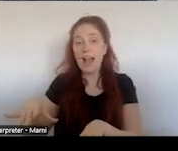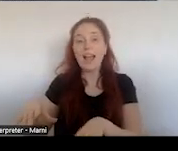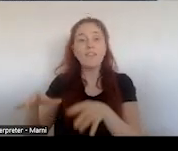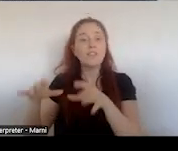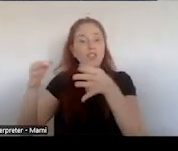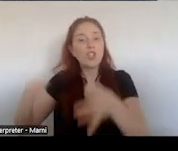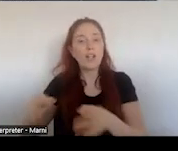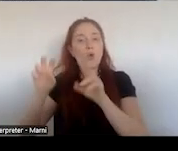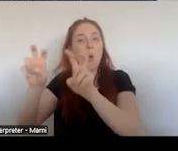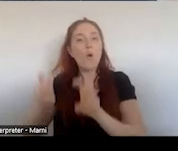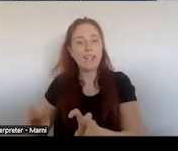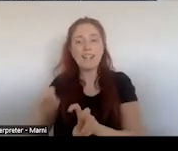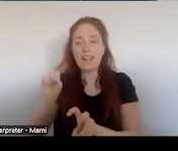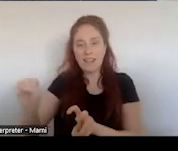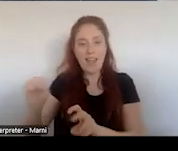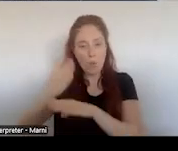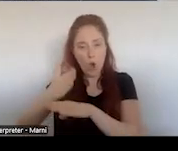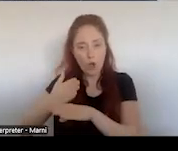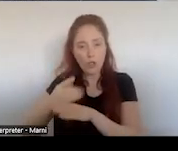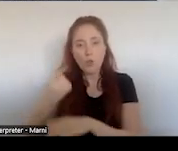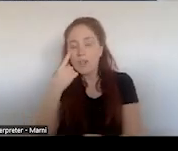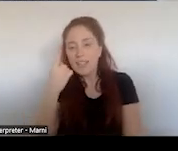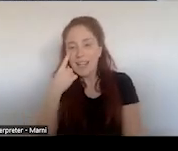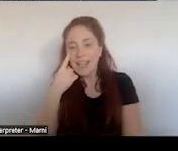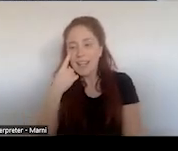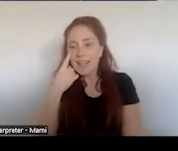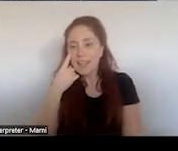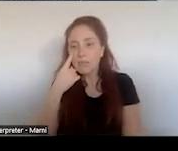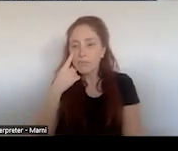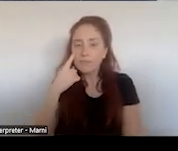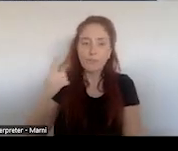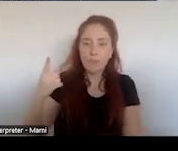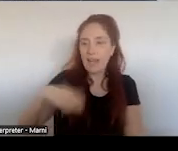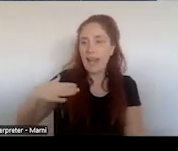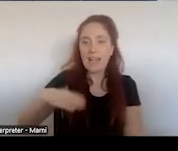gain insights into critical service needs for the arts and disability sector in Australia.